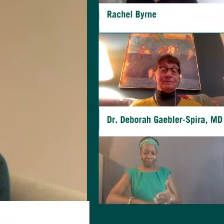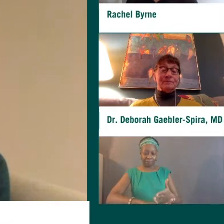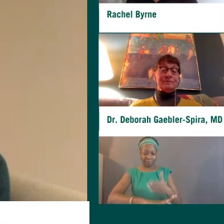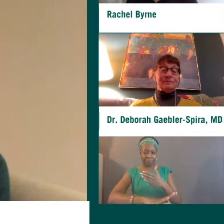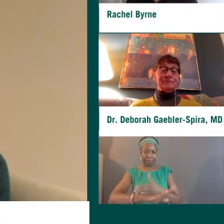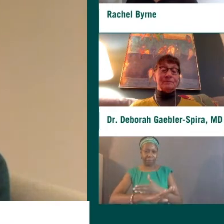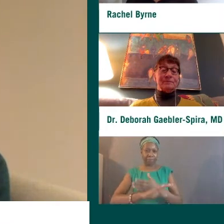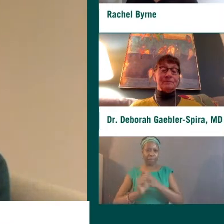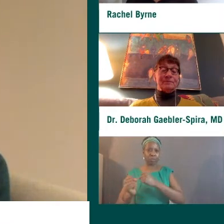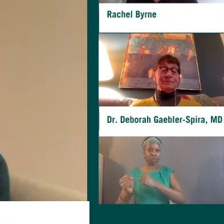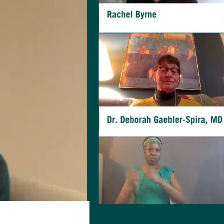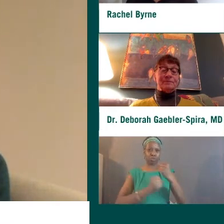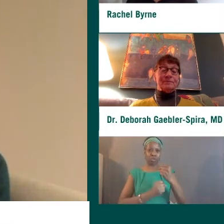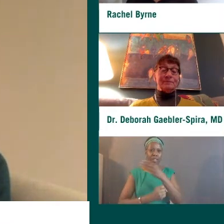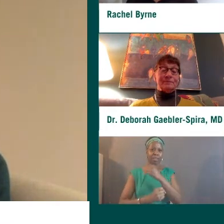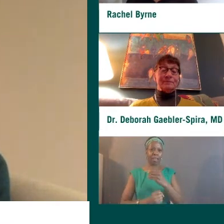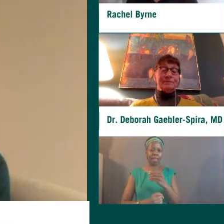from the research studies.